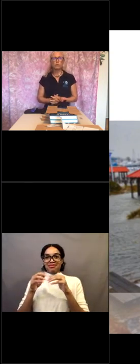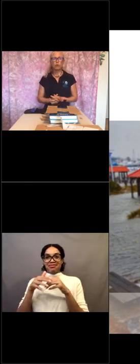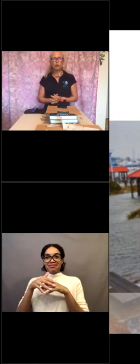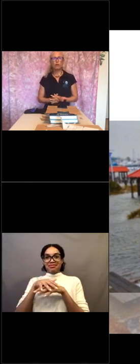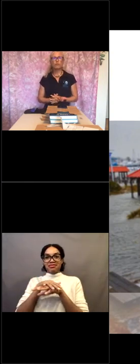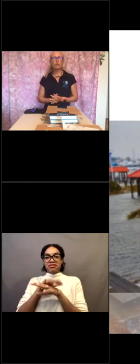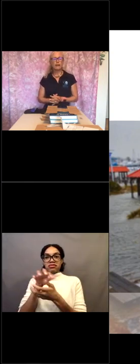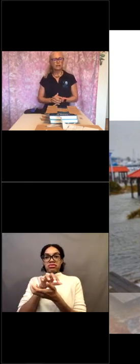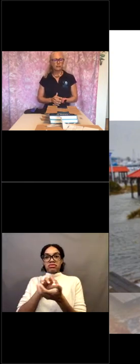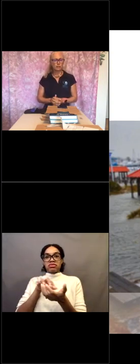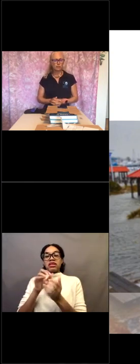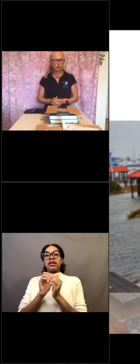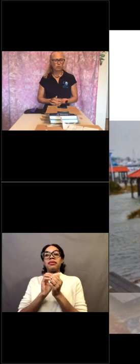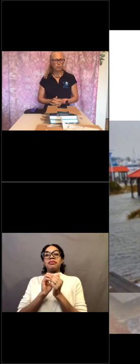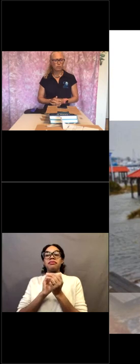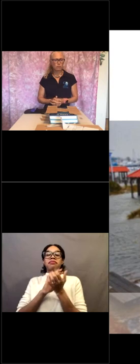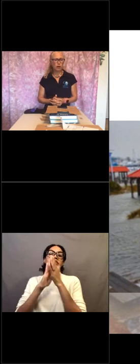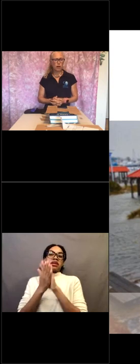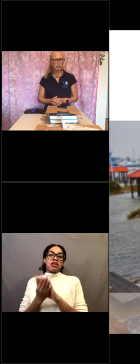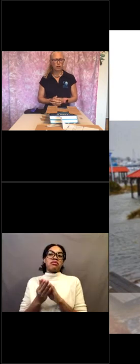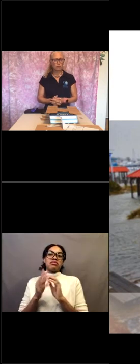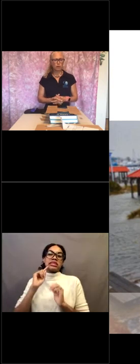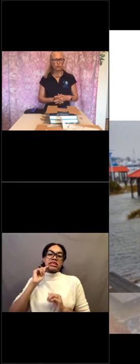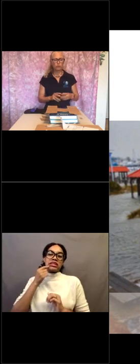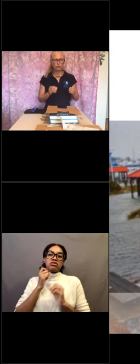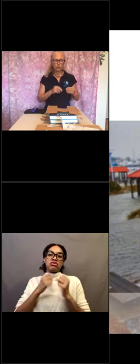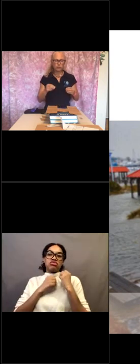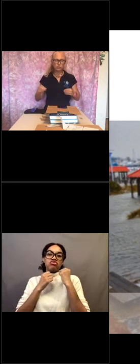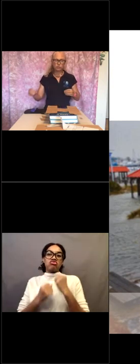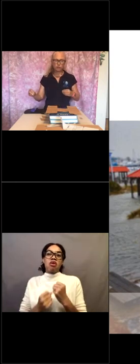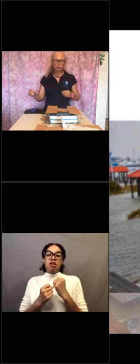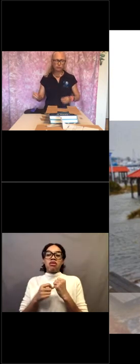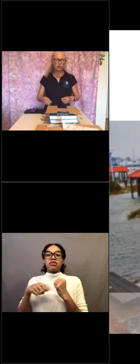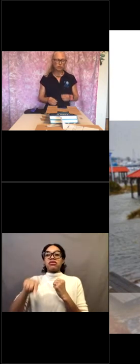more violent storms but perhaps not more numerous storms